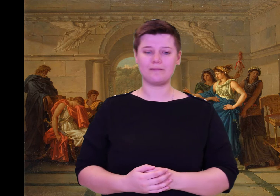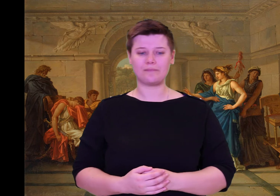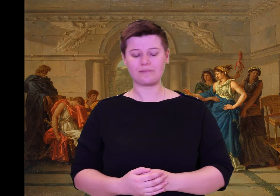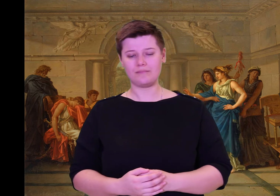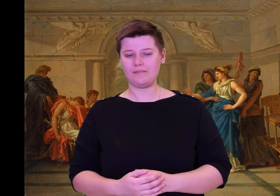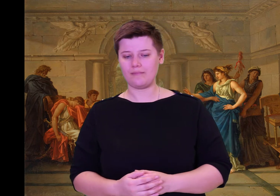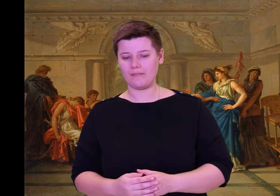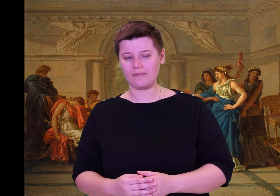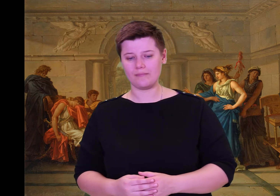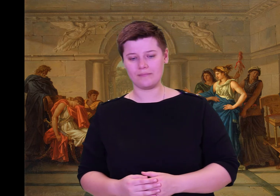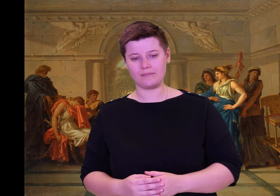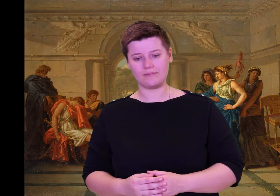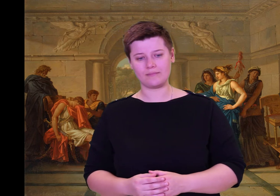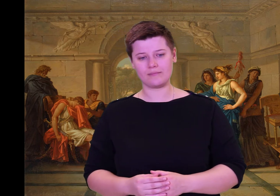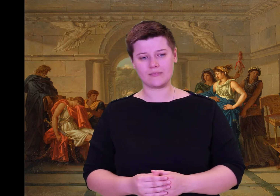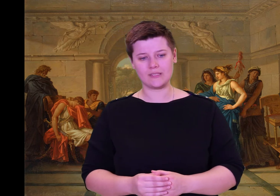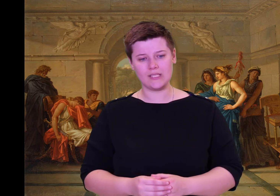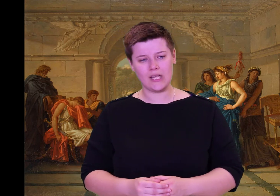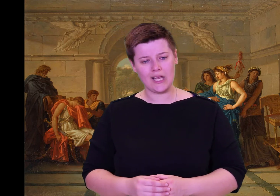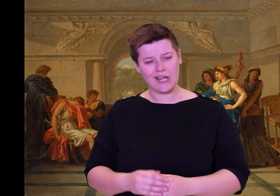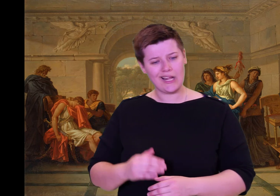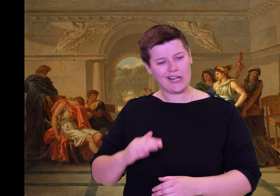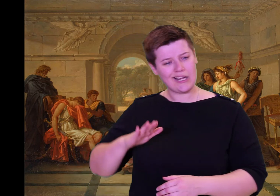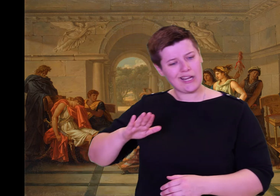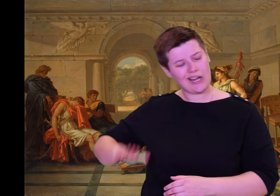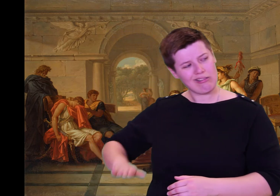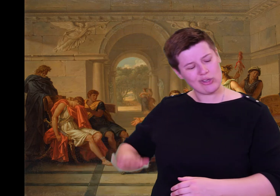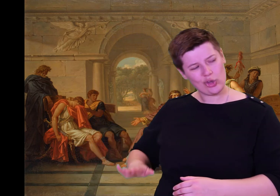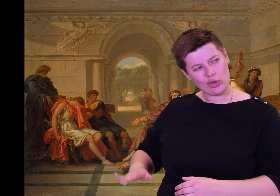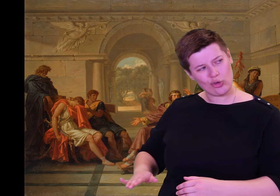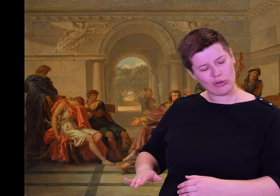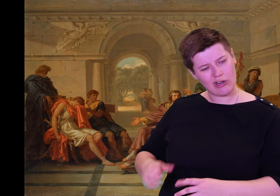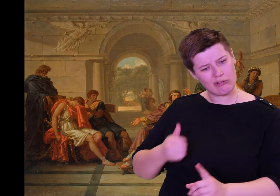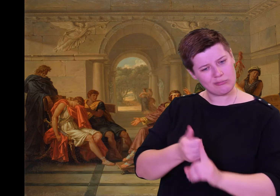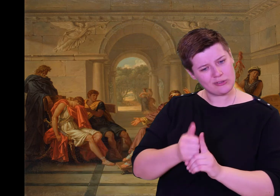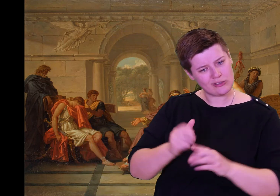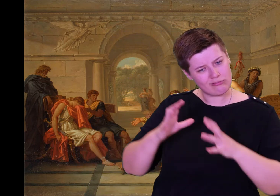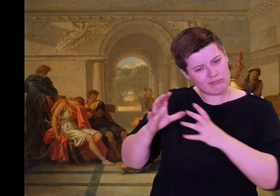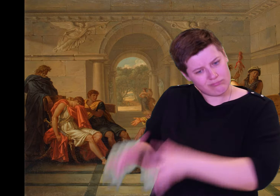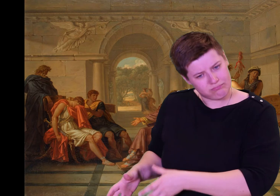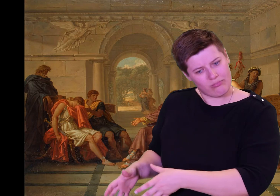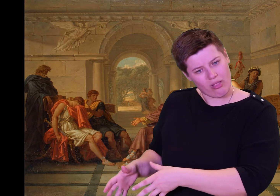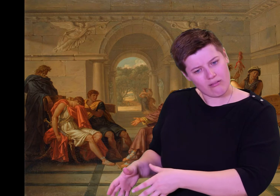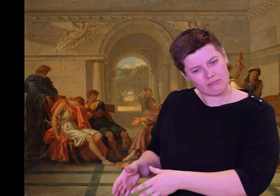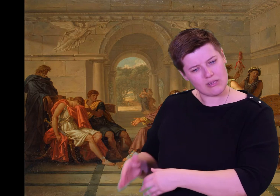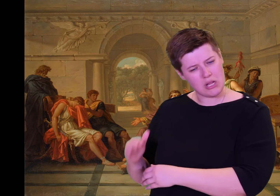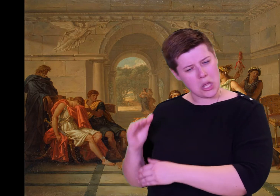She sat down and asked her husband, "Do we know who these men are, Menelaus, who have